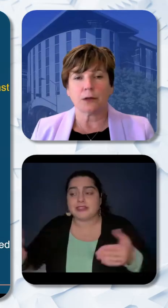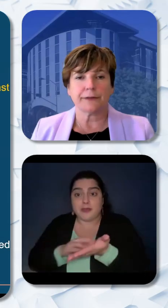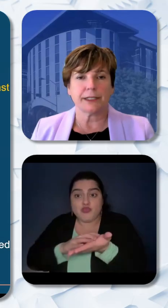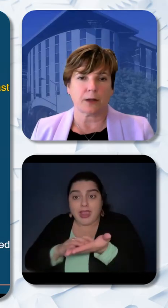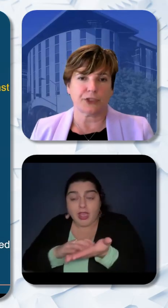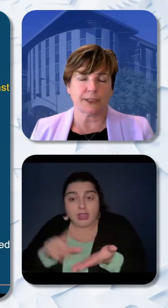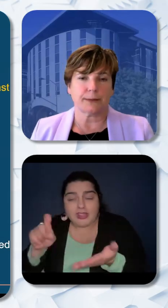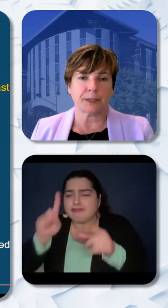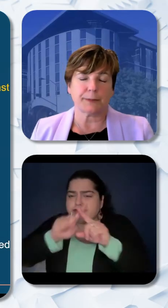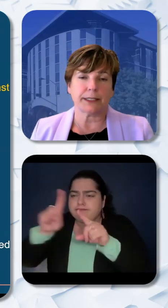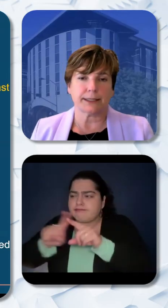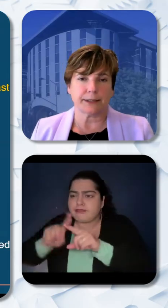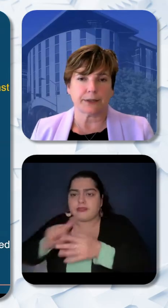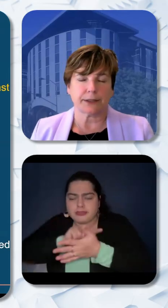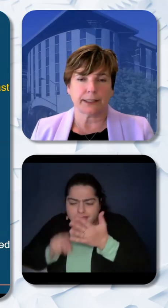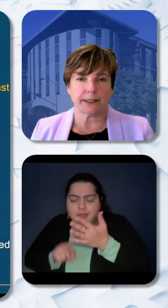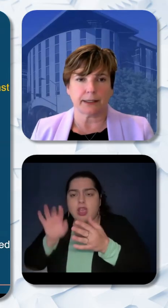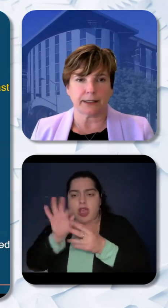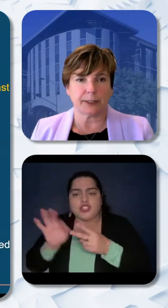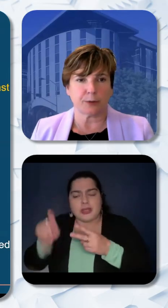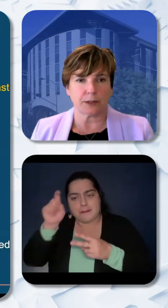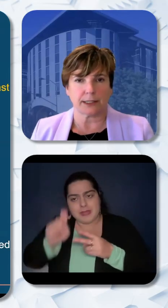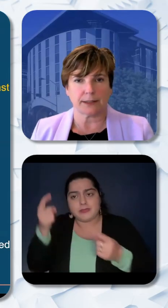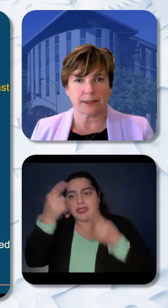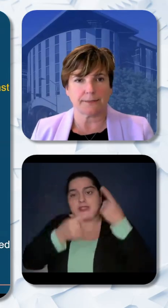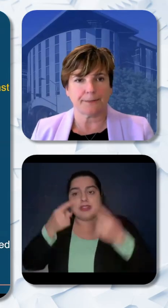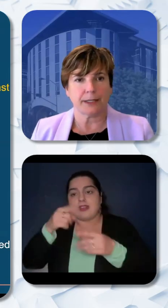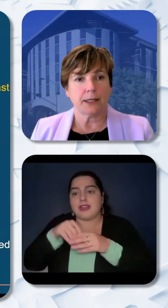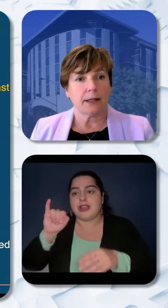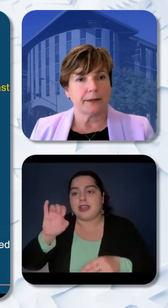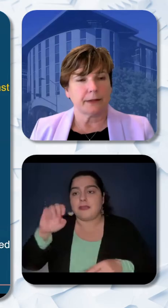All of these options must be considered in the IEP process.